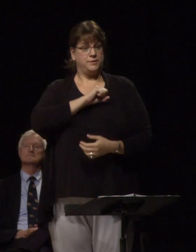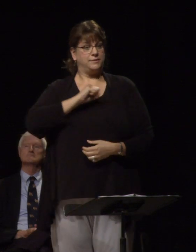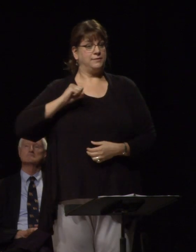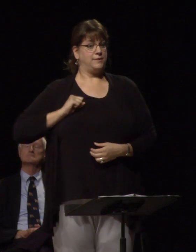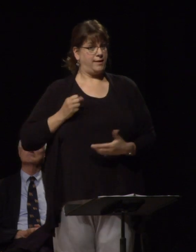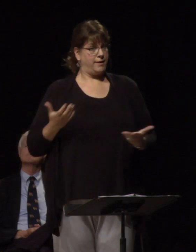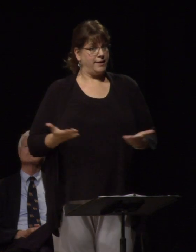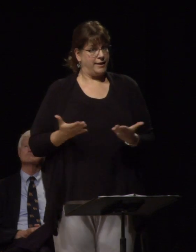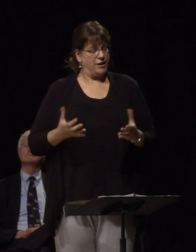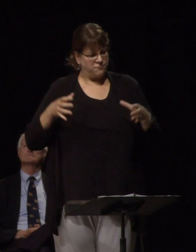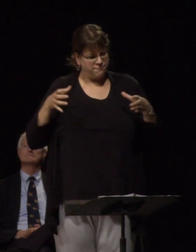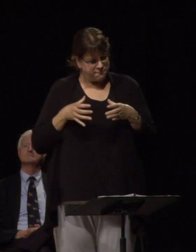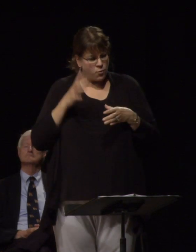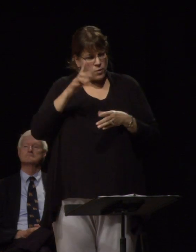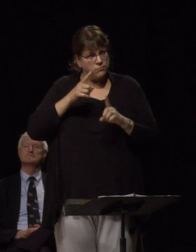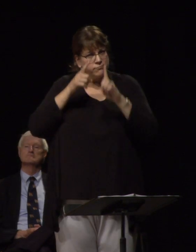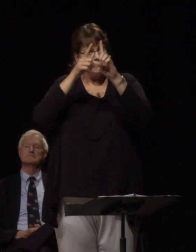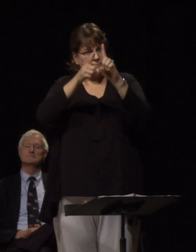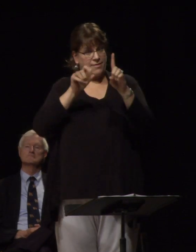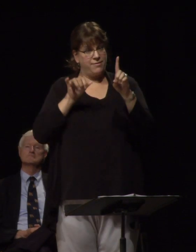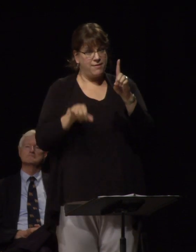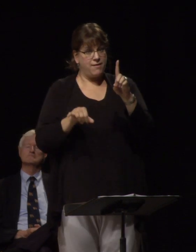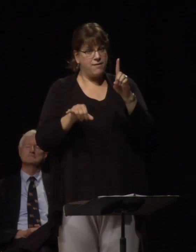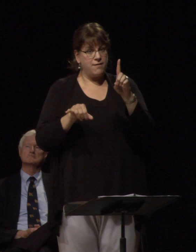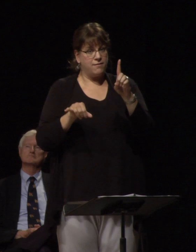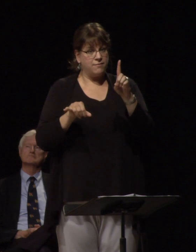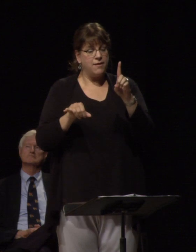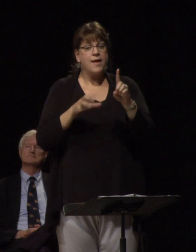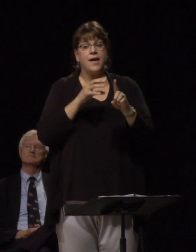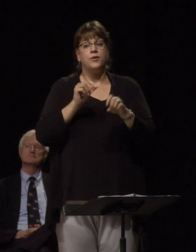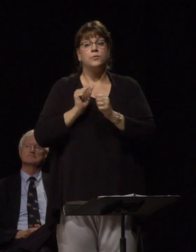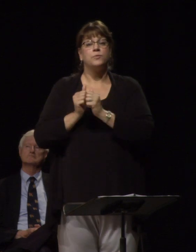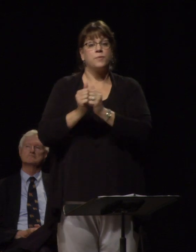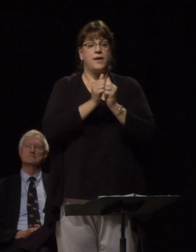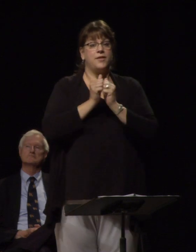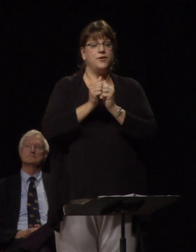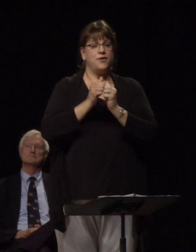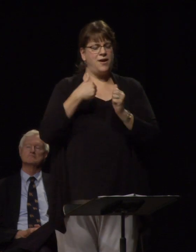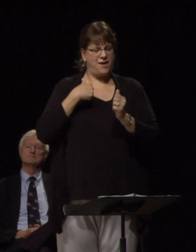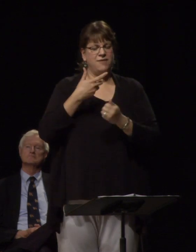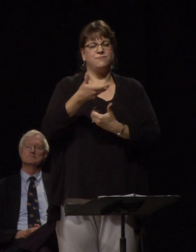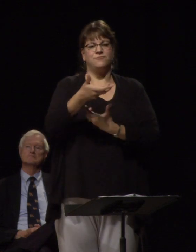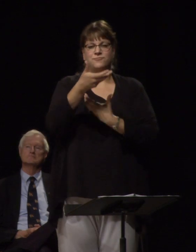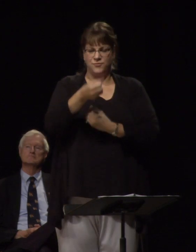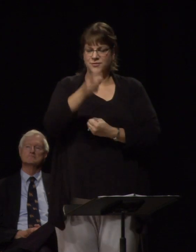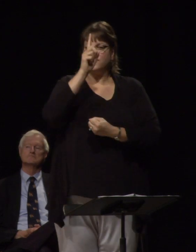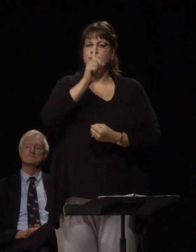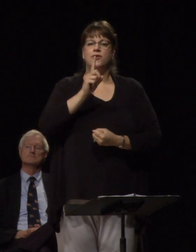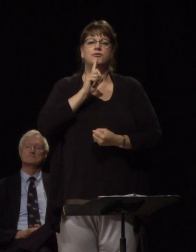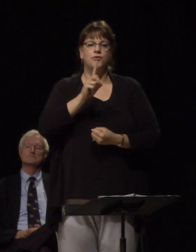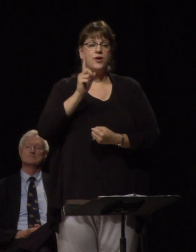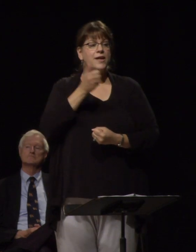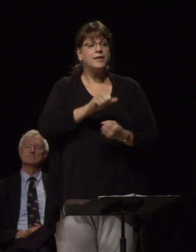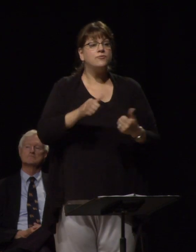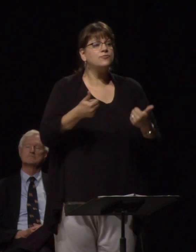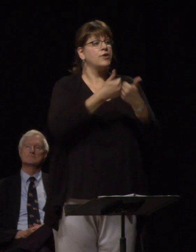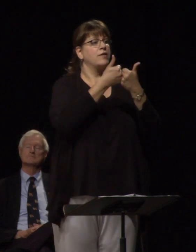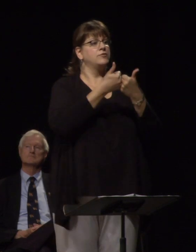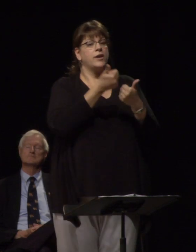WILL STRIVE FOR, AND IN THE END, TOGETHER, I HAVE NO DOUBT THAT WE WILL MEET WHATEVER CHALLENGES AND OPPORTUNITIES THIS YEAR